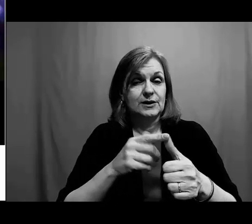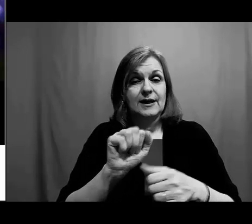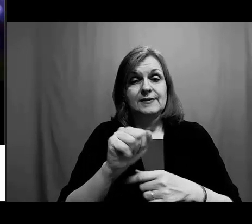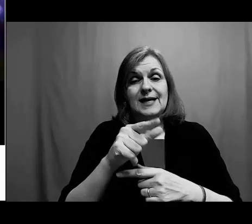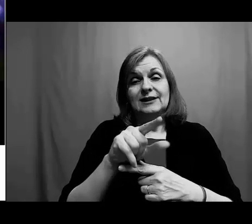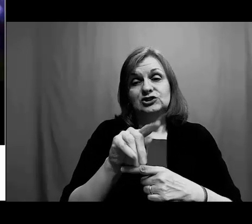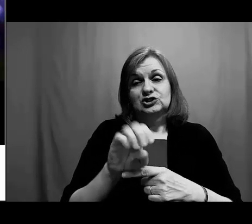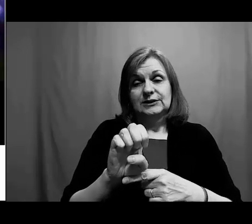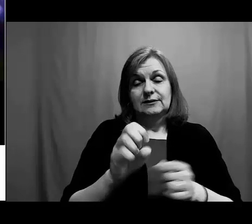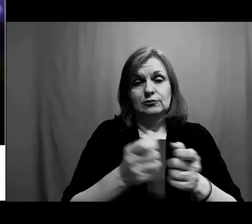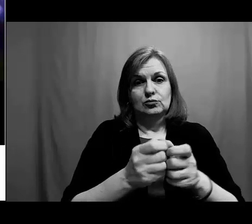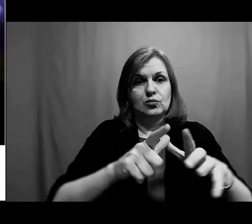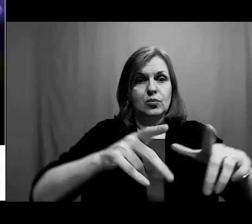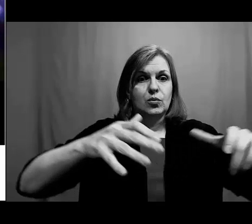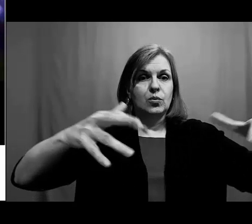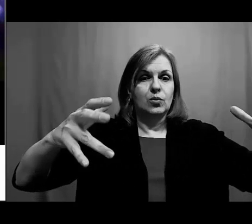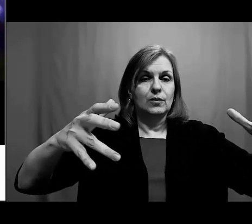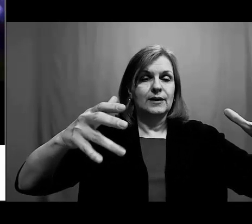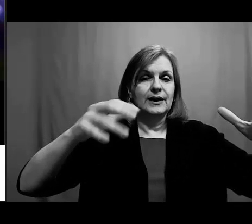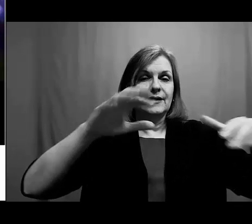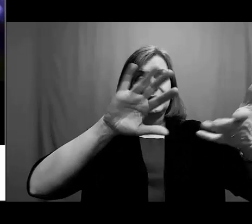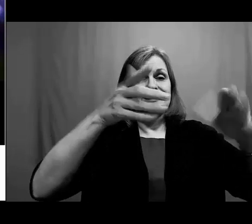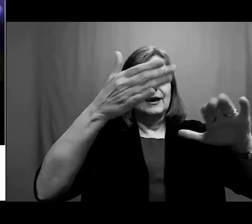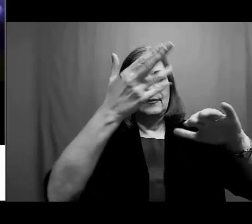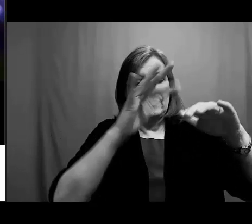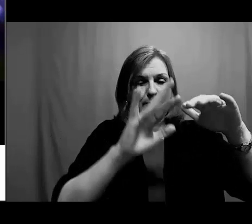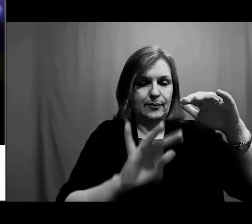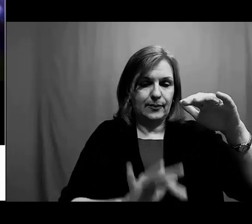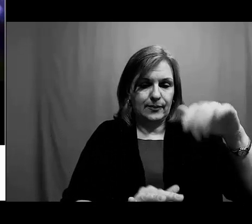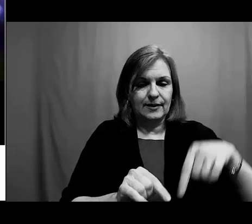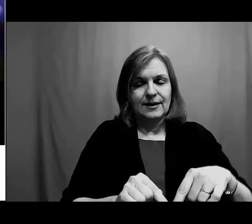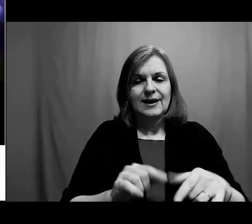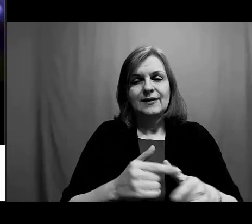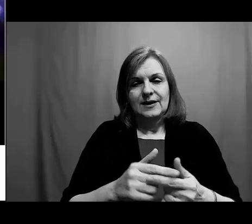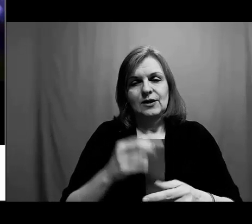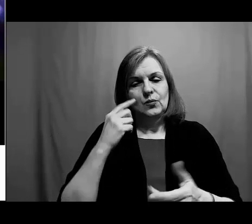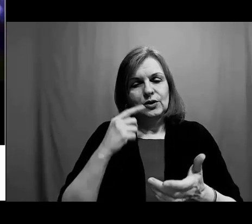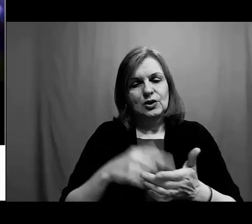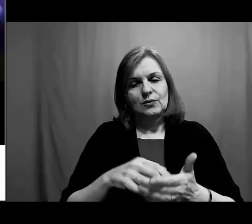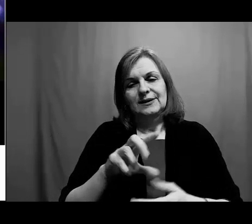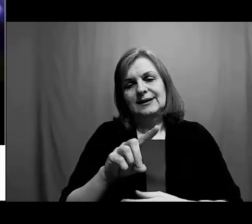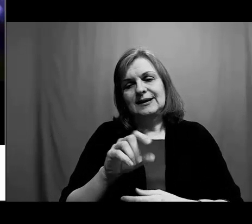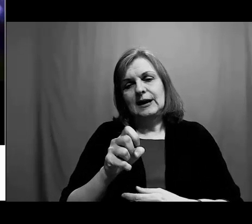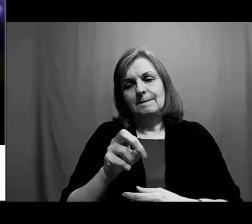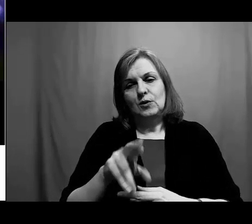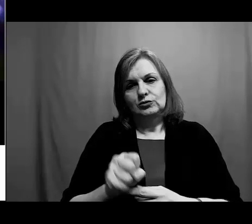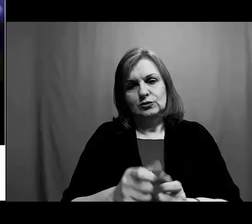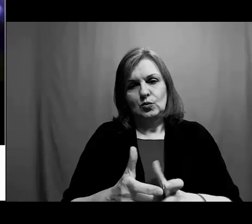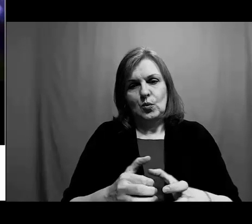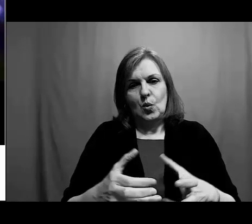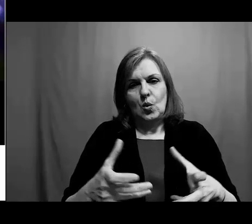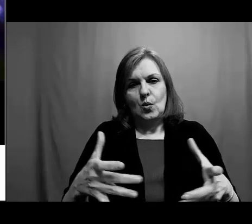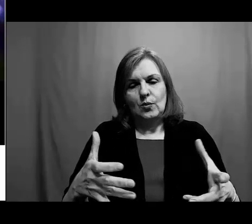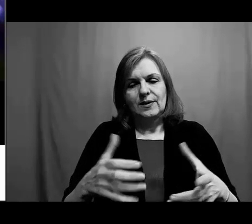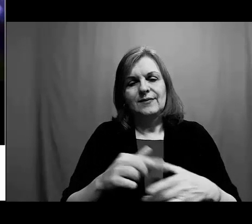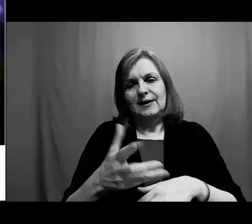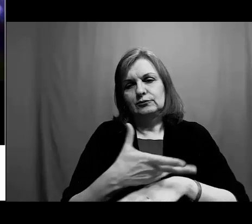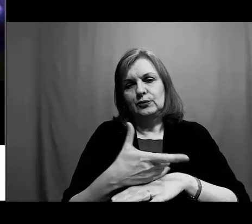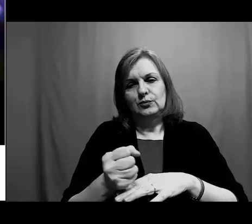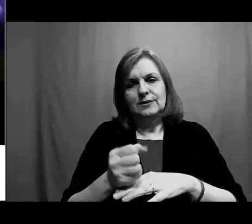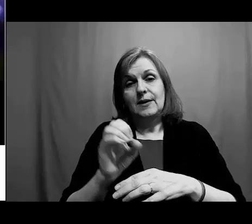followed by a spike in the decomposer population and when that happens we see decomposer's using up huge amounts of